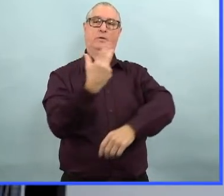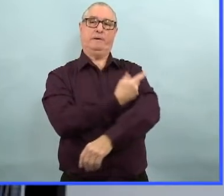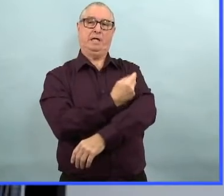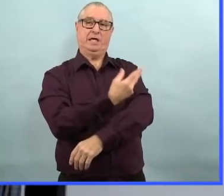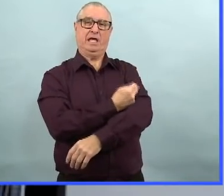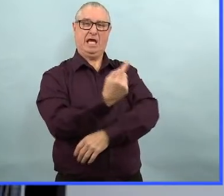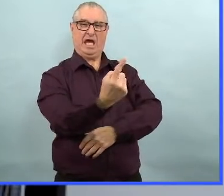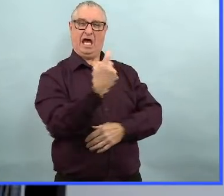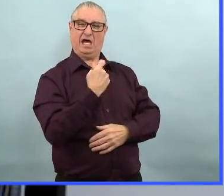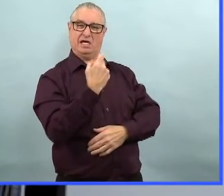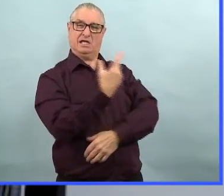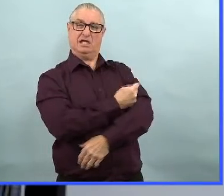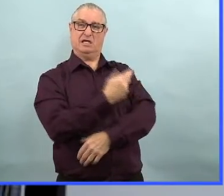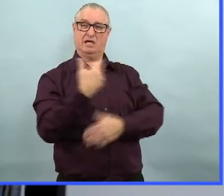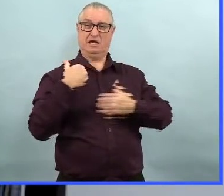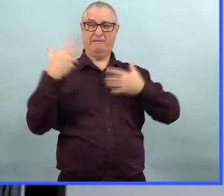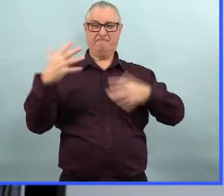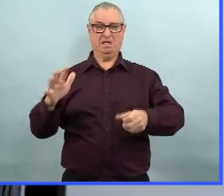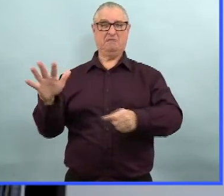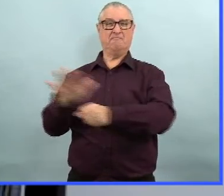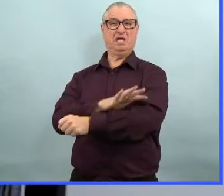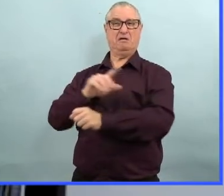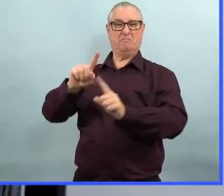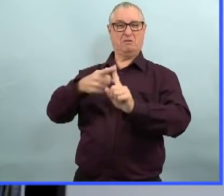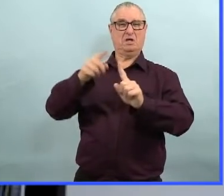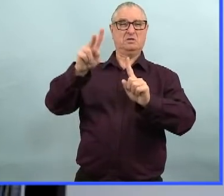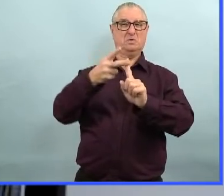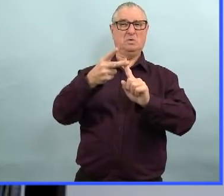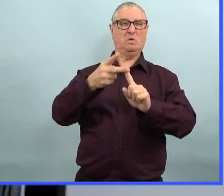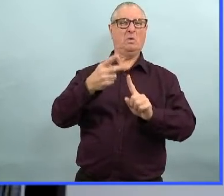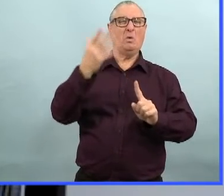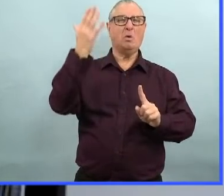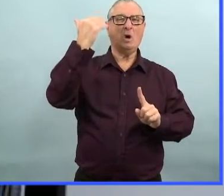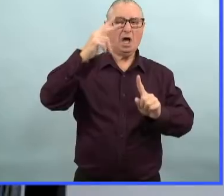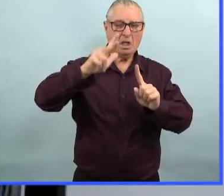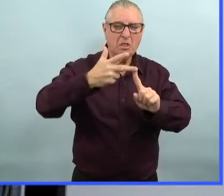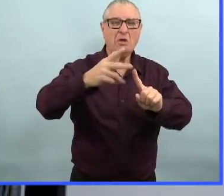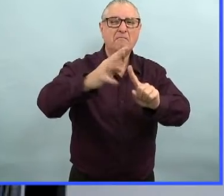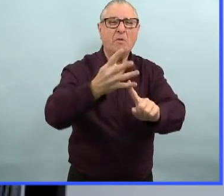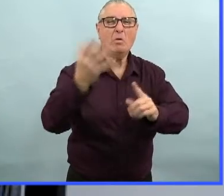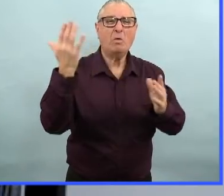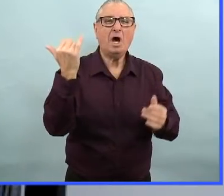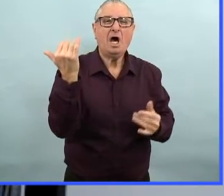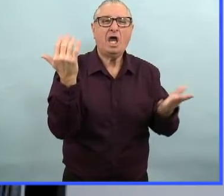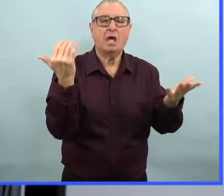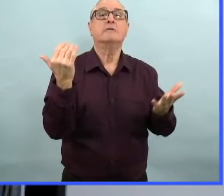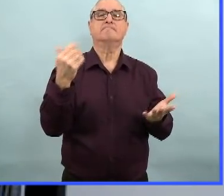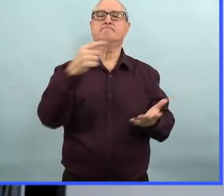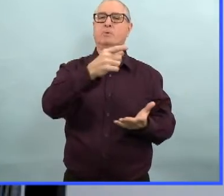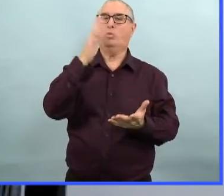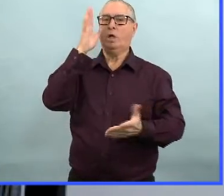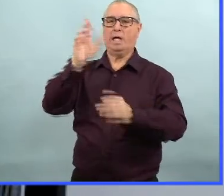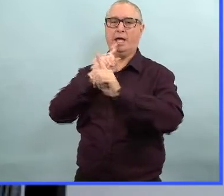i'll start by saying that we are always learning more about the effectiveness of the vaccine against this virus and all of its variants